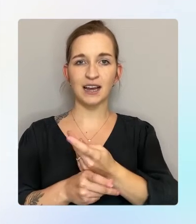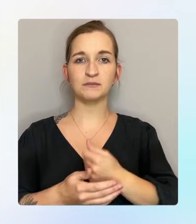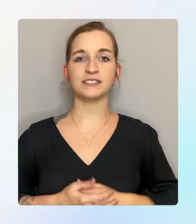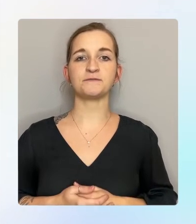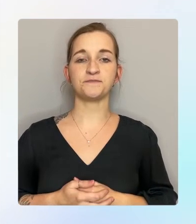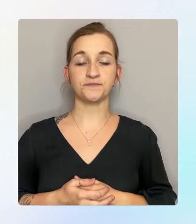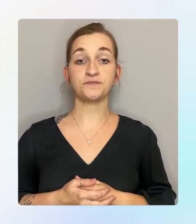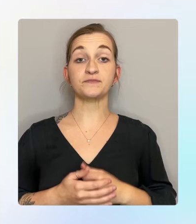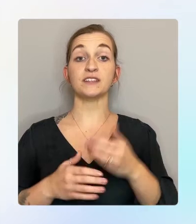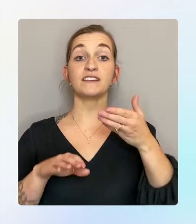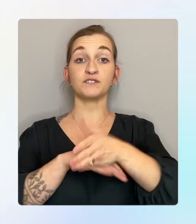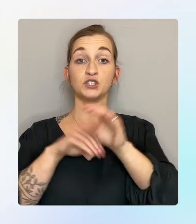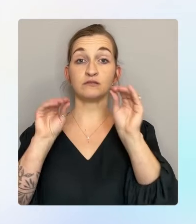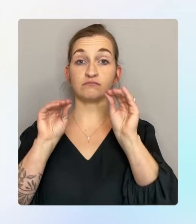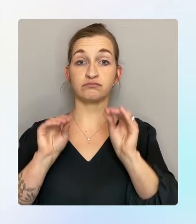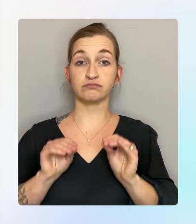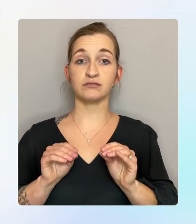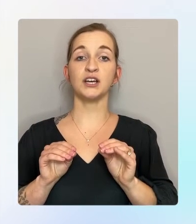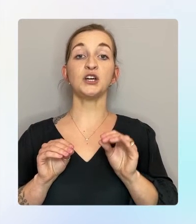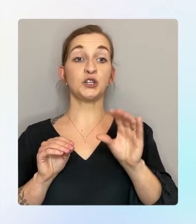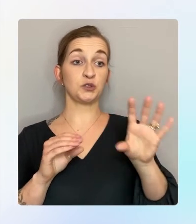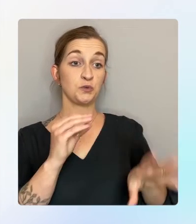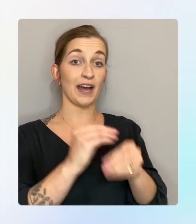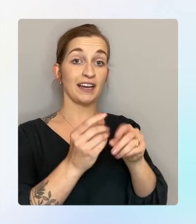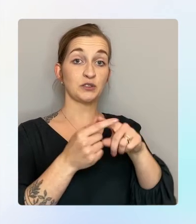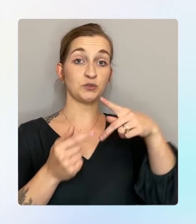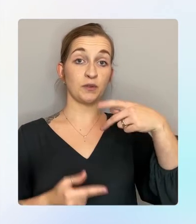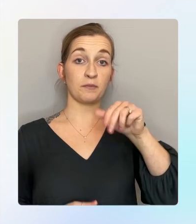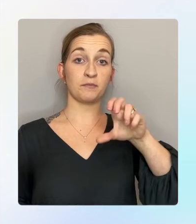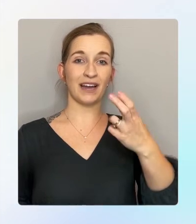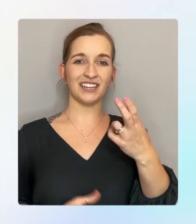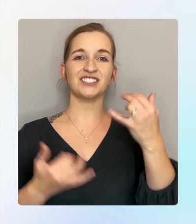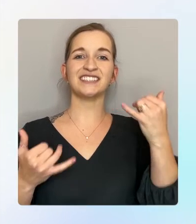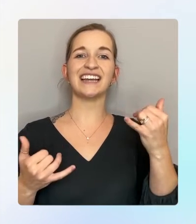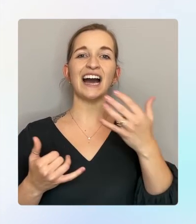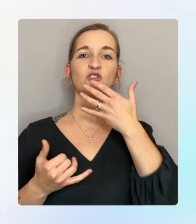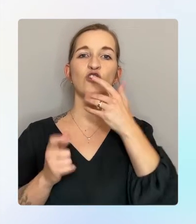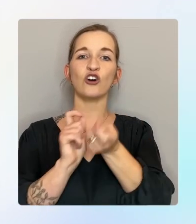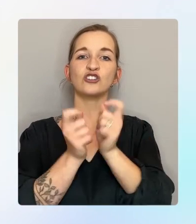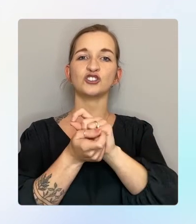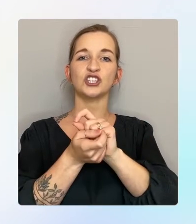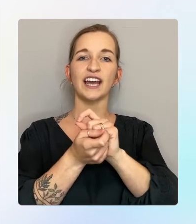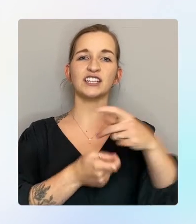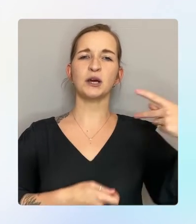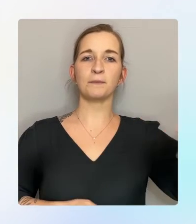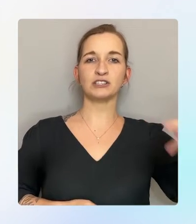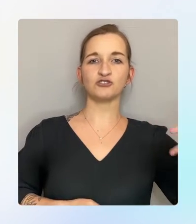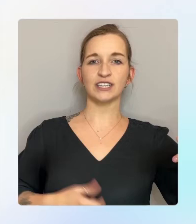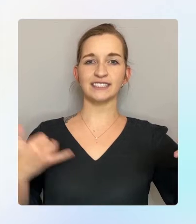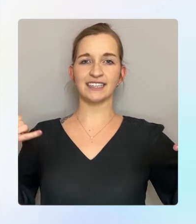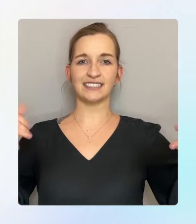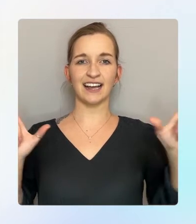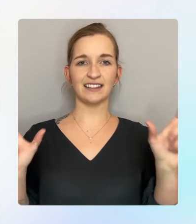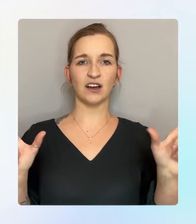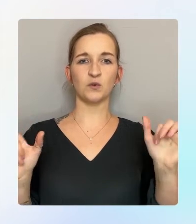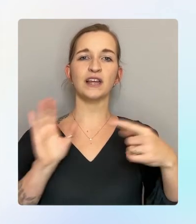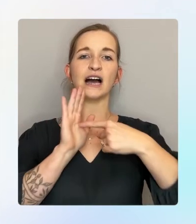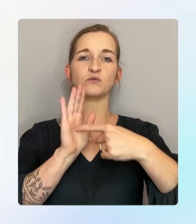if you enter the group to edit its patches, you notice that there are now magenta and yellow patches representing the input and output ports.